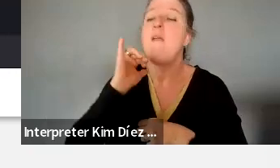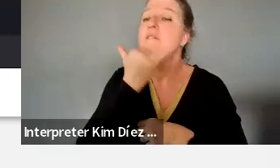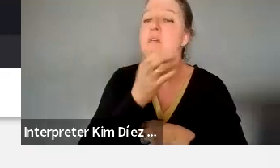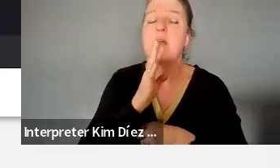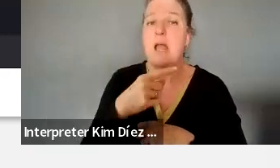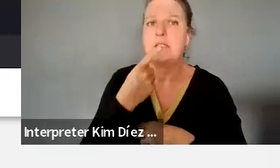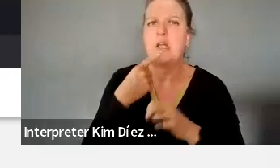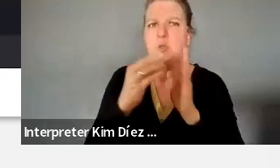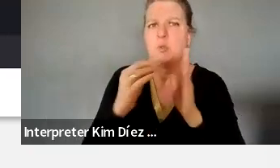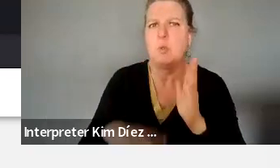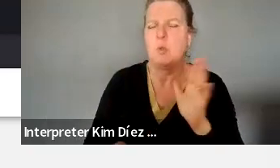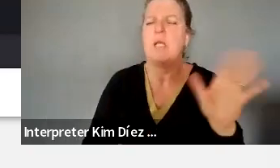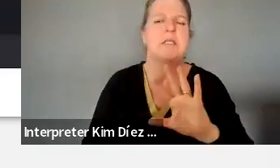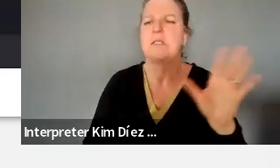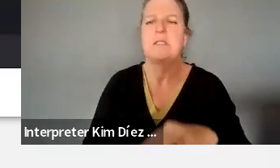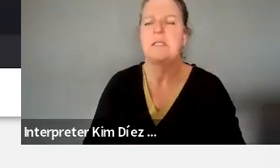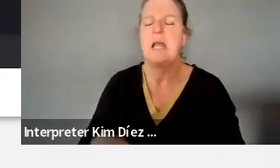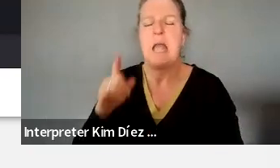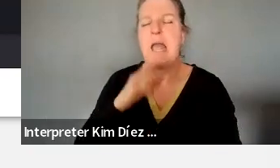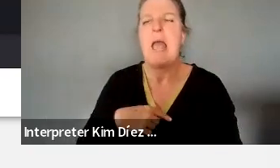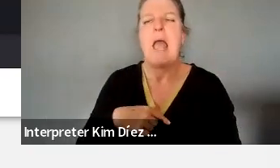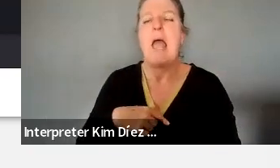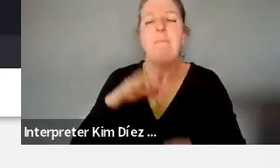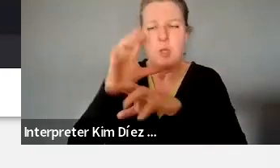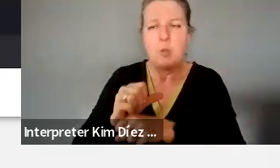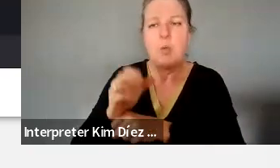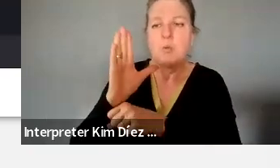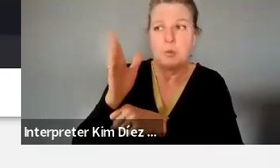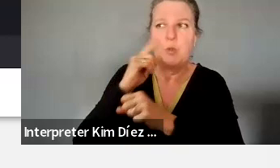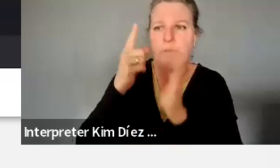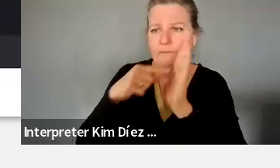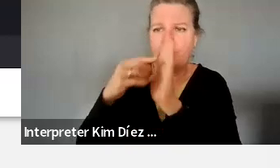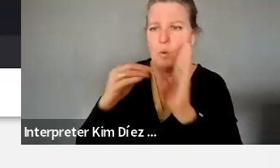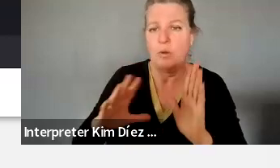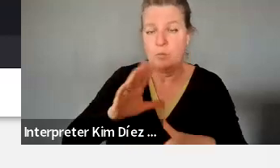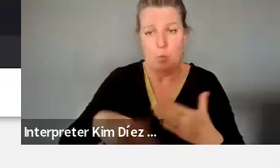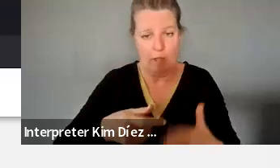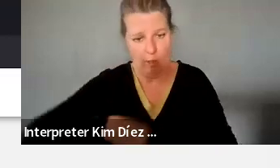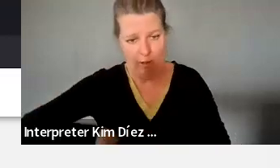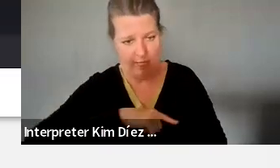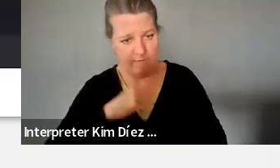or that this was for students. I'm just very used to presenting things for students. [Una] Yeah, we're all students (chuckles) [Alex] Of course, of course.